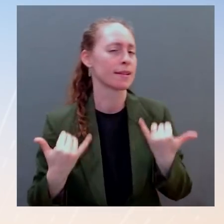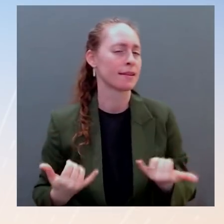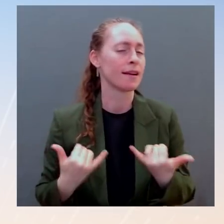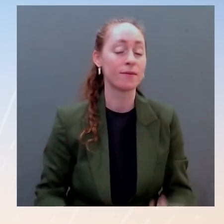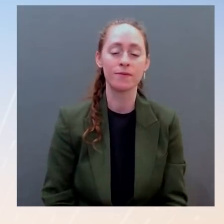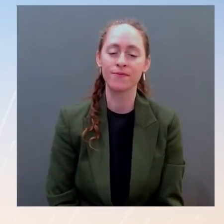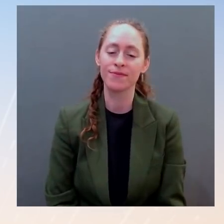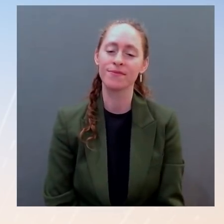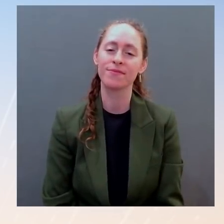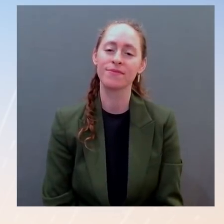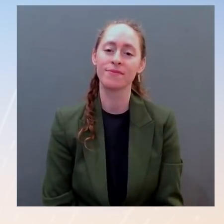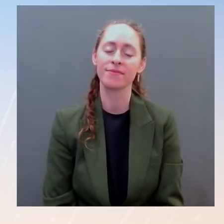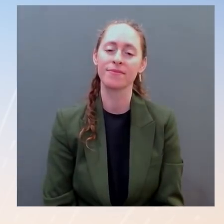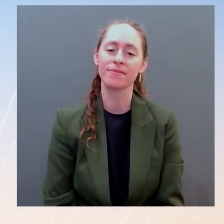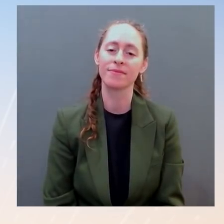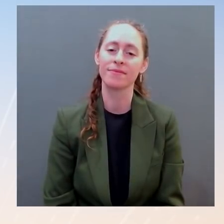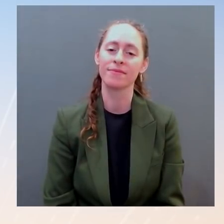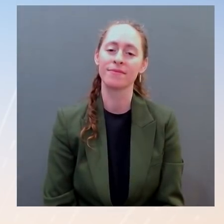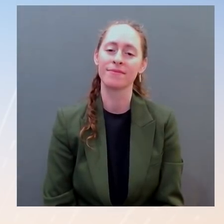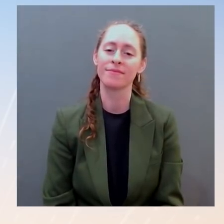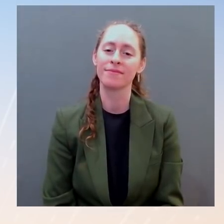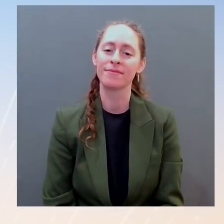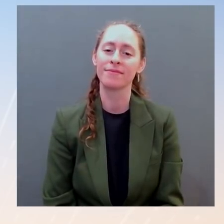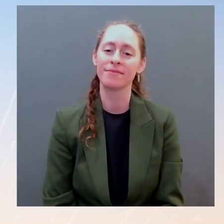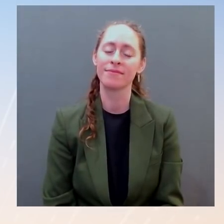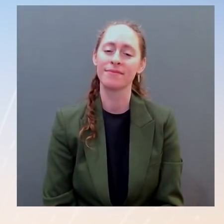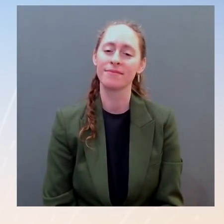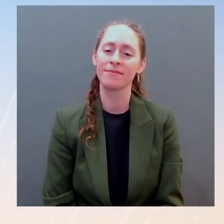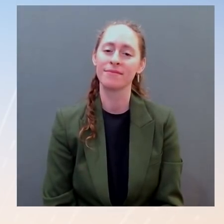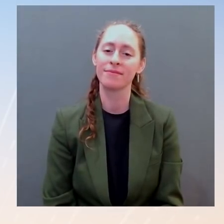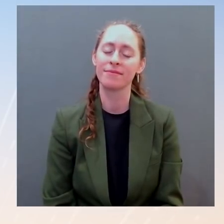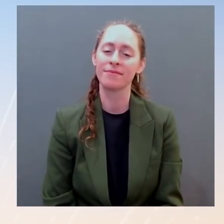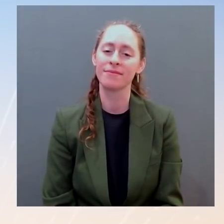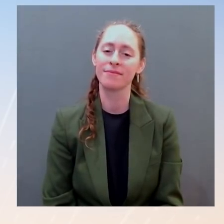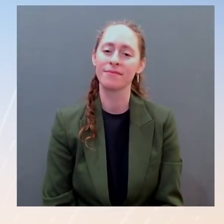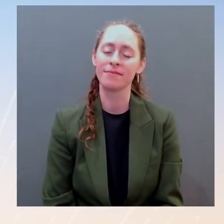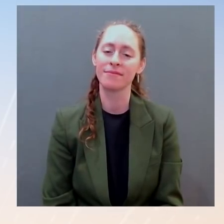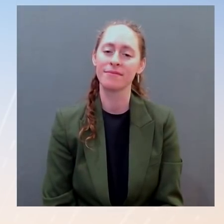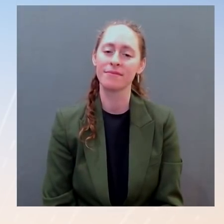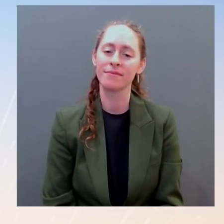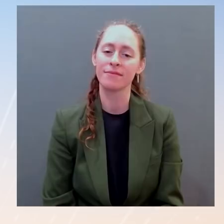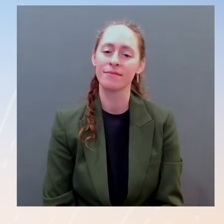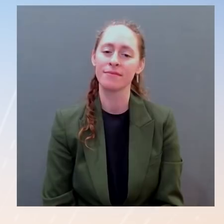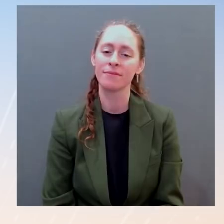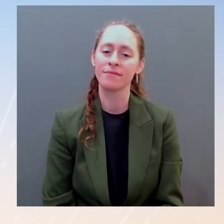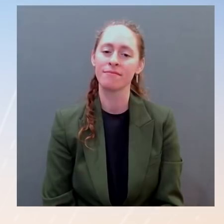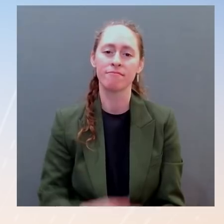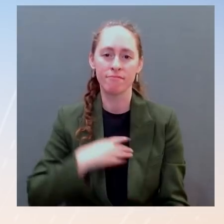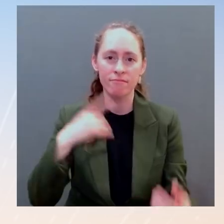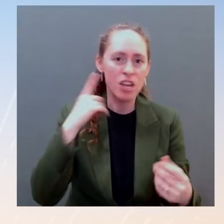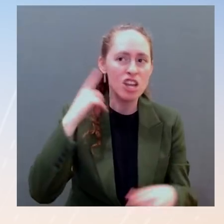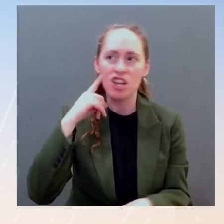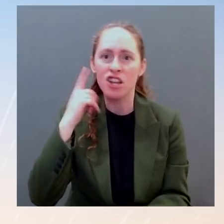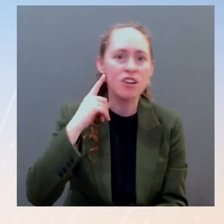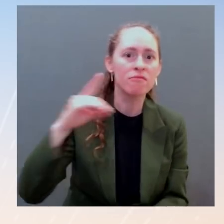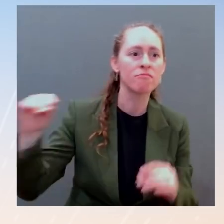And just last week, he said publicly that he wouldn't leave unless the President asked him to. So, has something changed there?